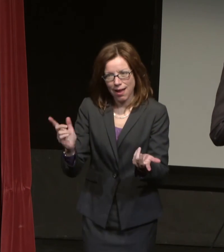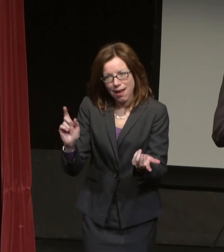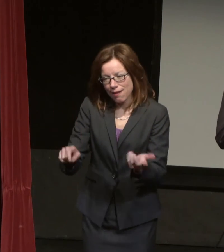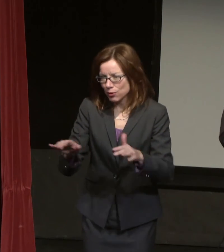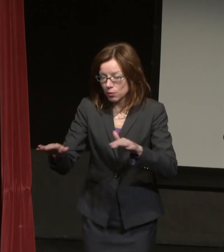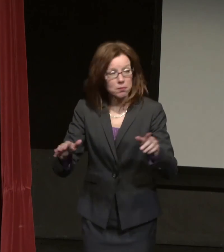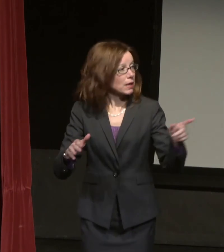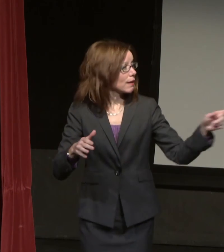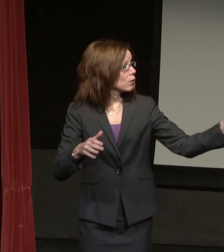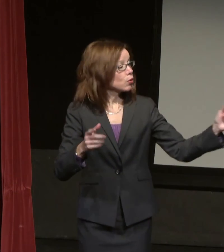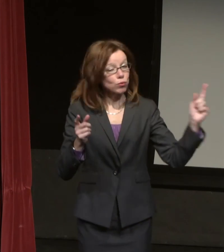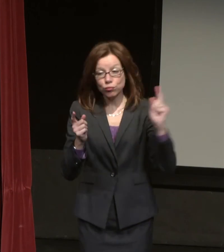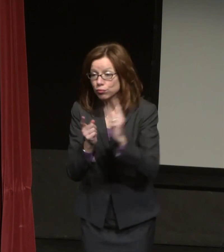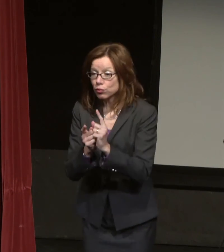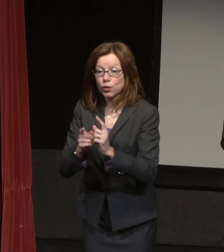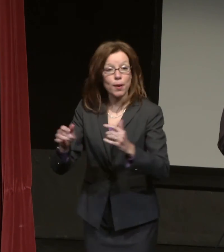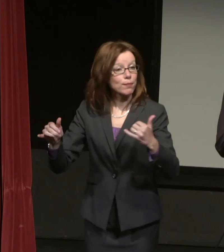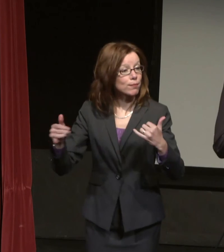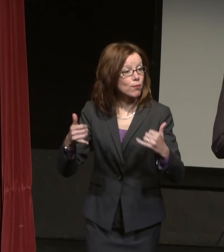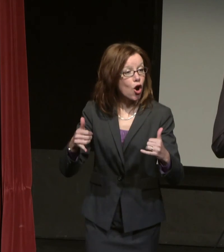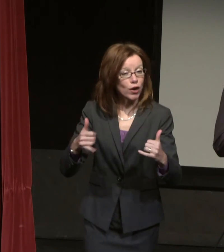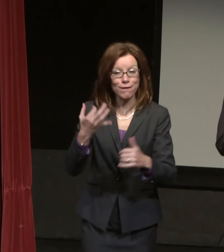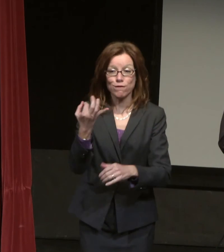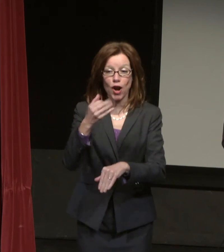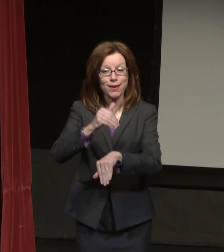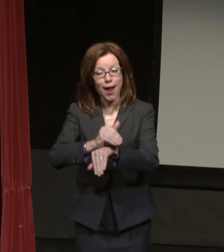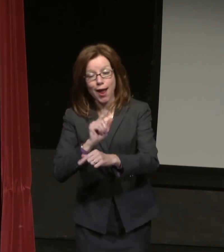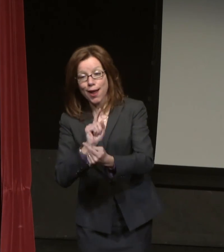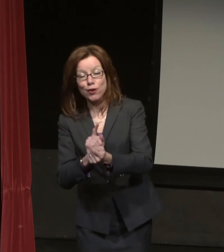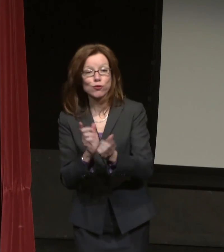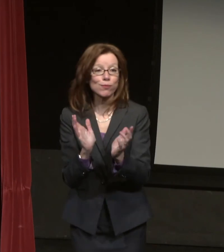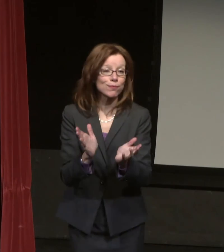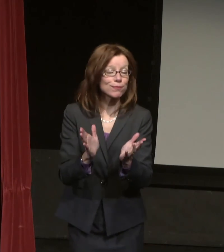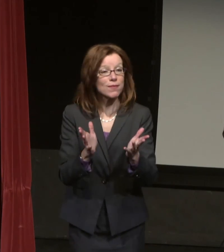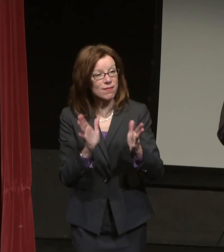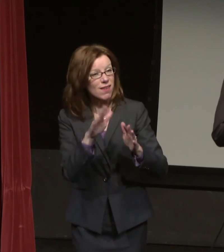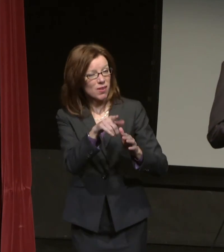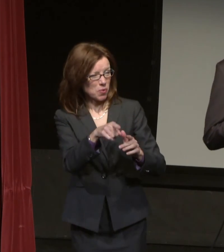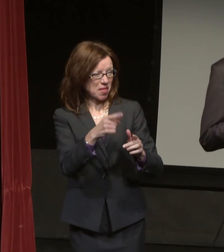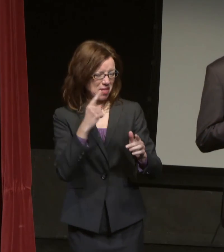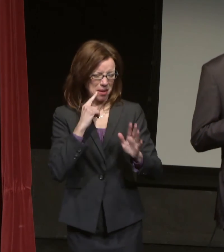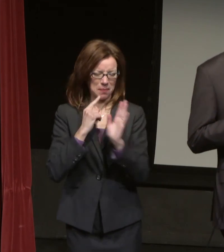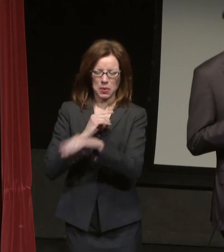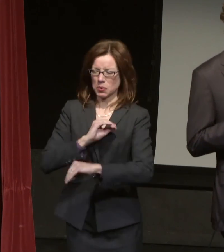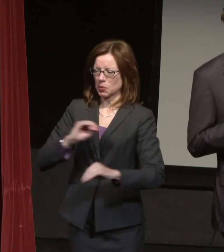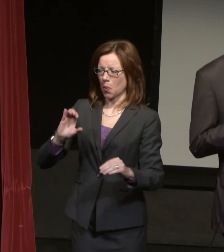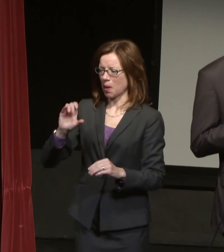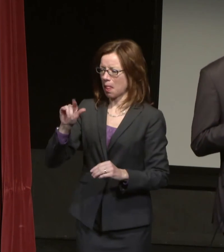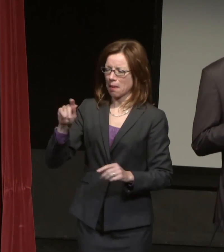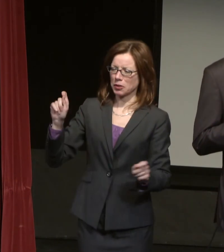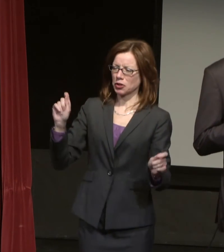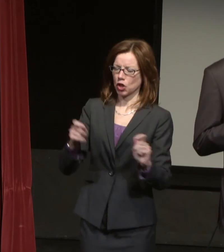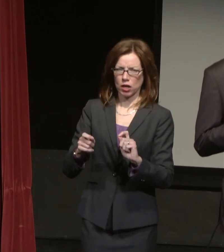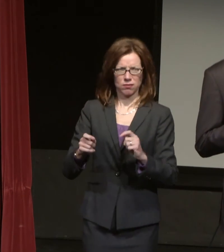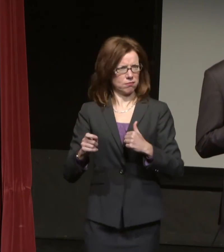with somebody at a party on Friday night and they say they don't believe in climate change, if you know something about it then say,